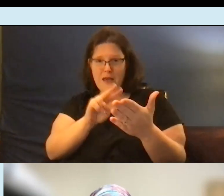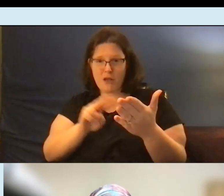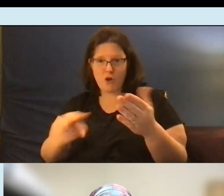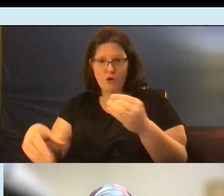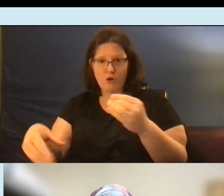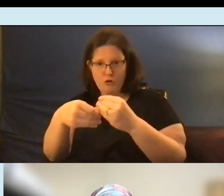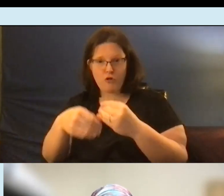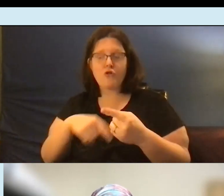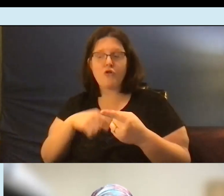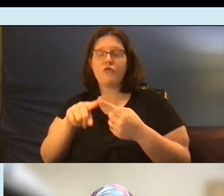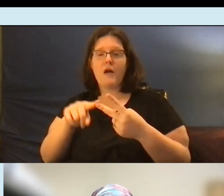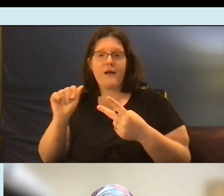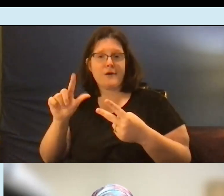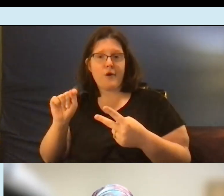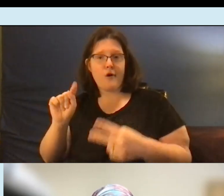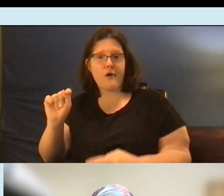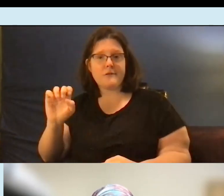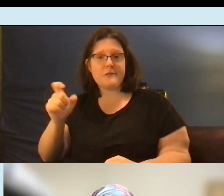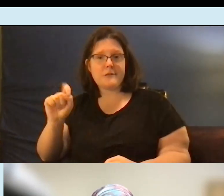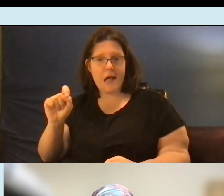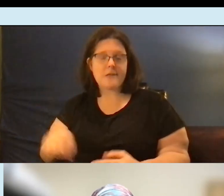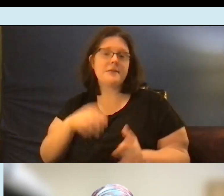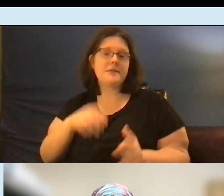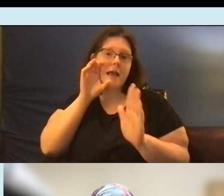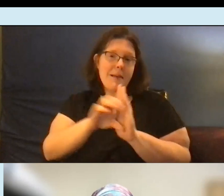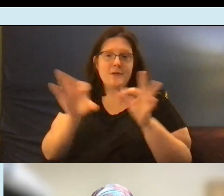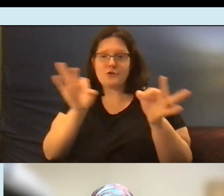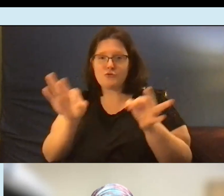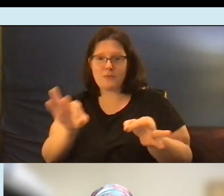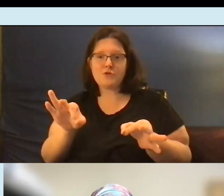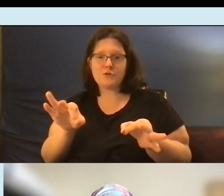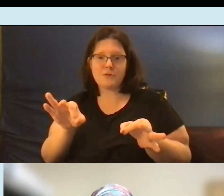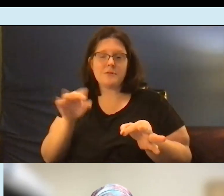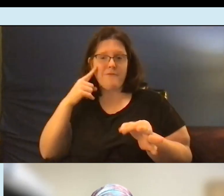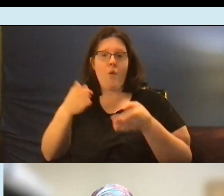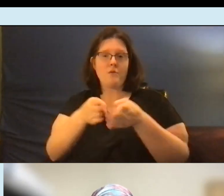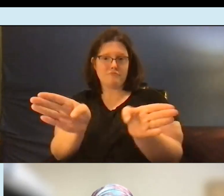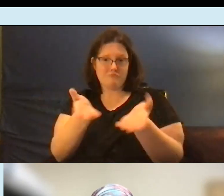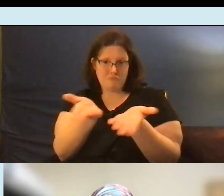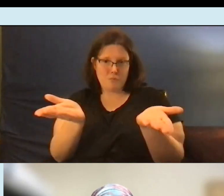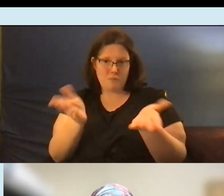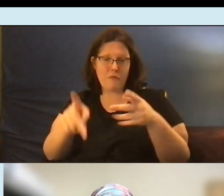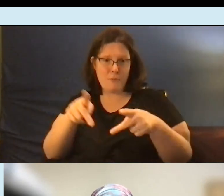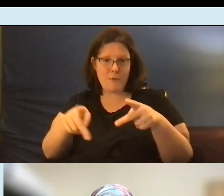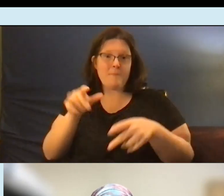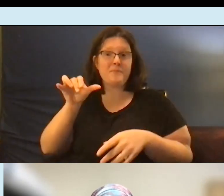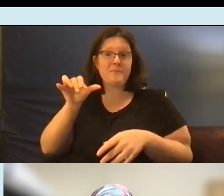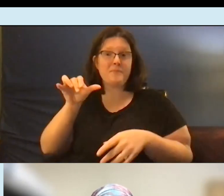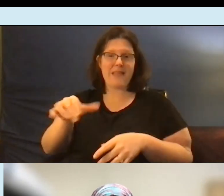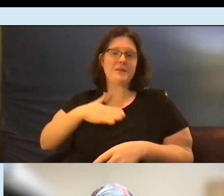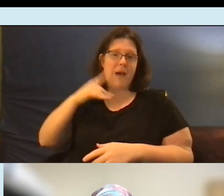the alt text there and the image descriptions for everyone so that's- that was my process and,